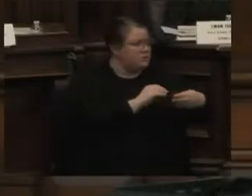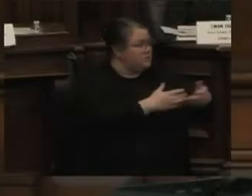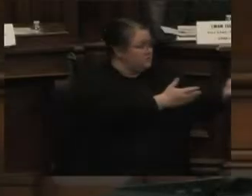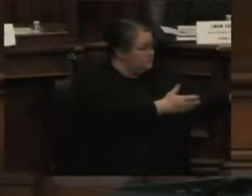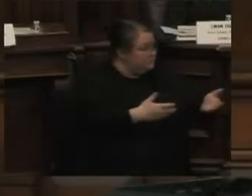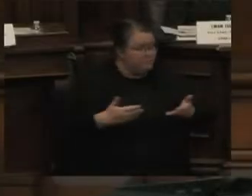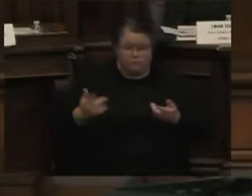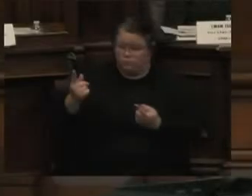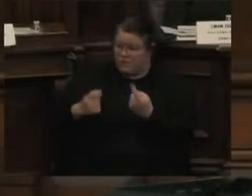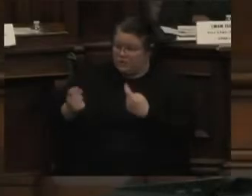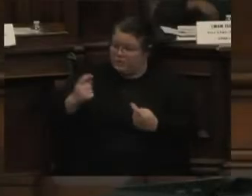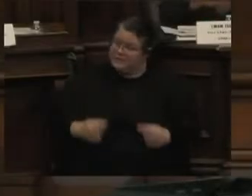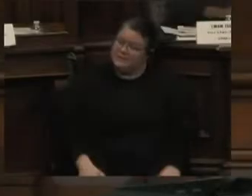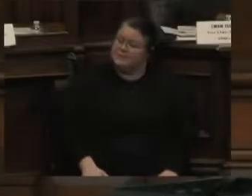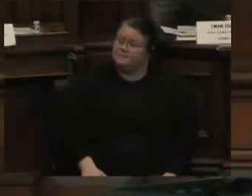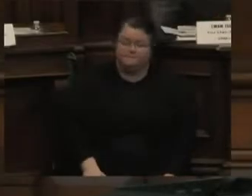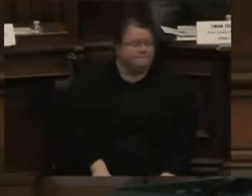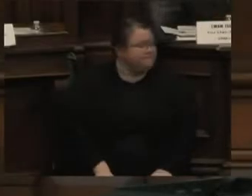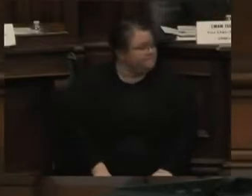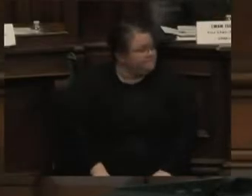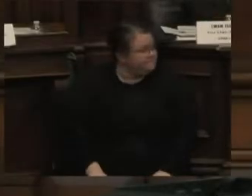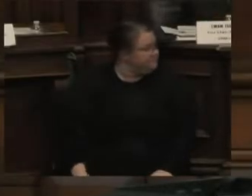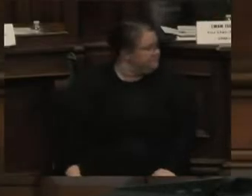misconduct. With that, I'm